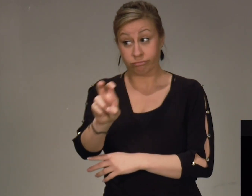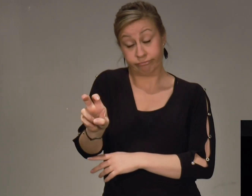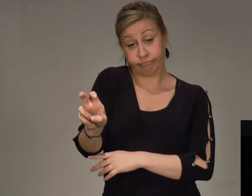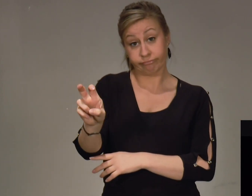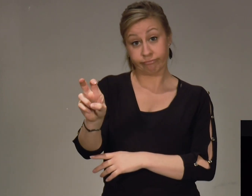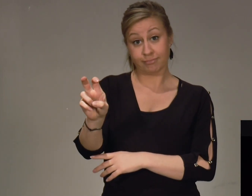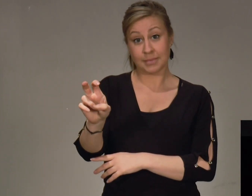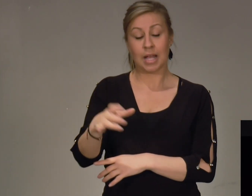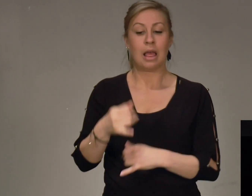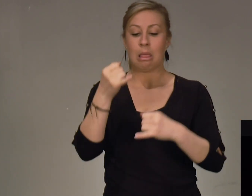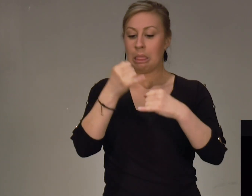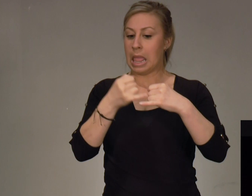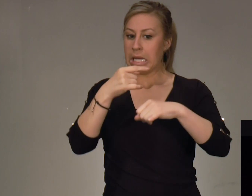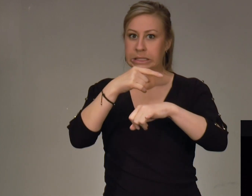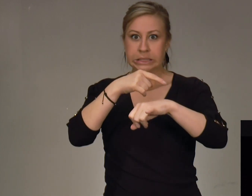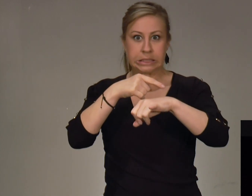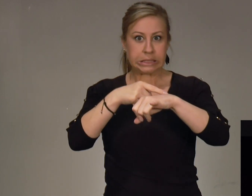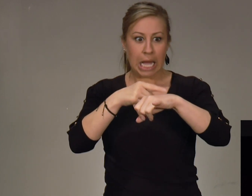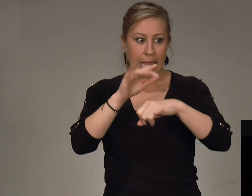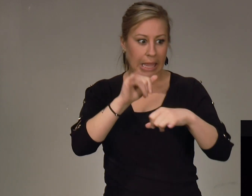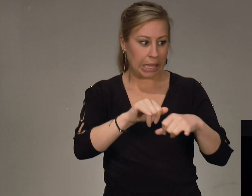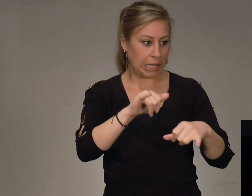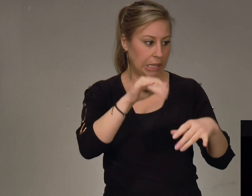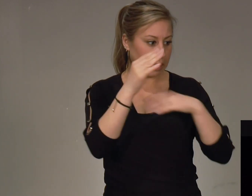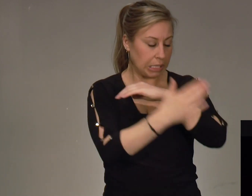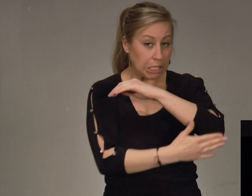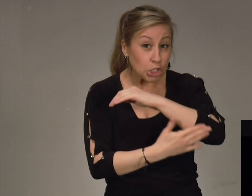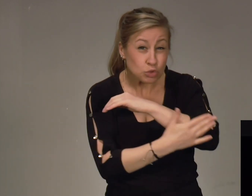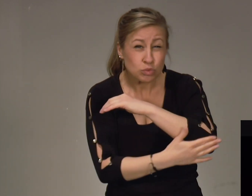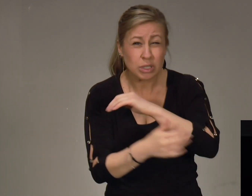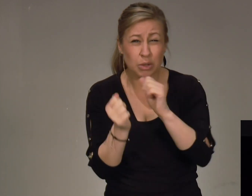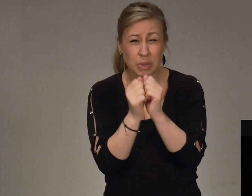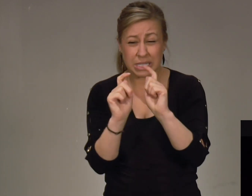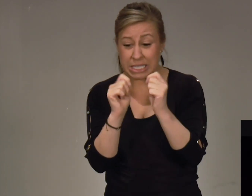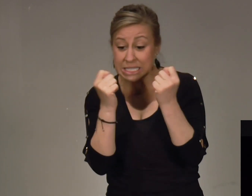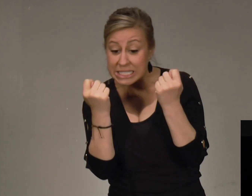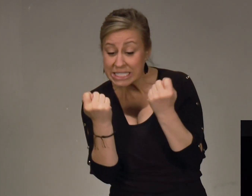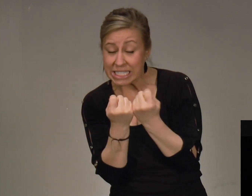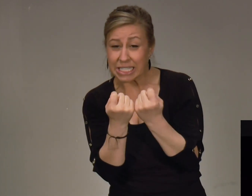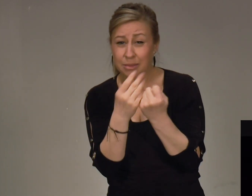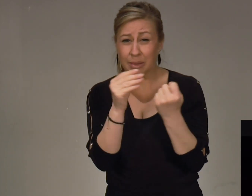in country gathered together, with the team and the missionaries. Maybe some of